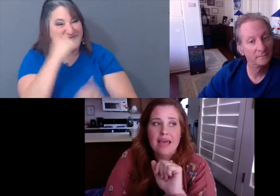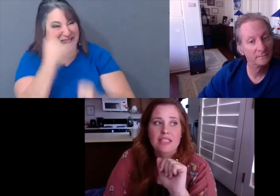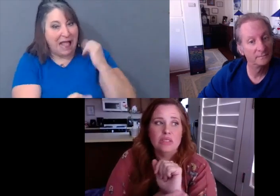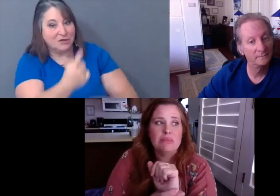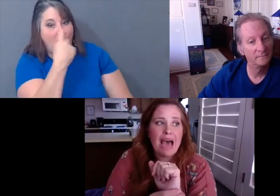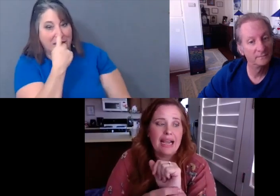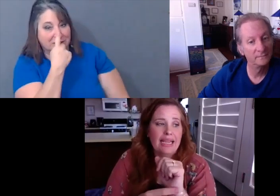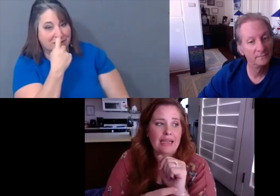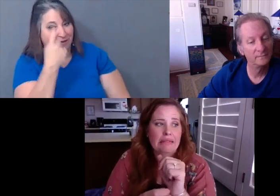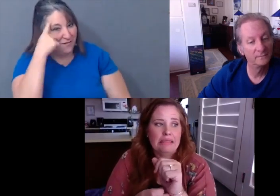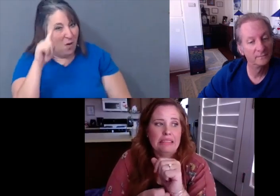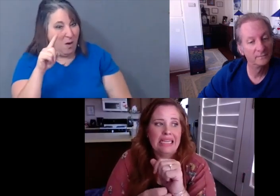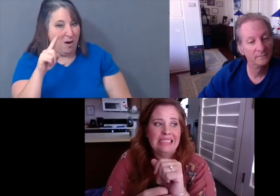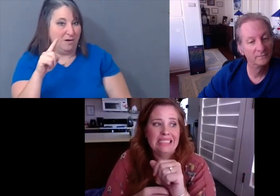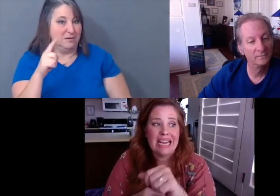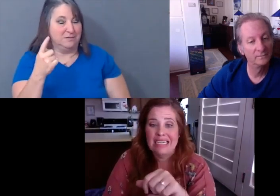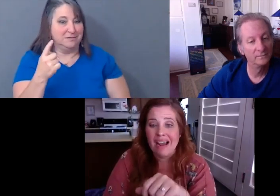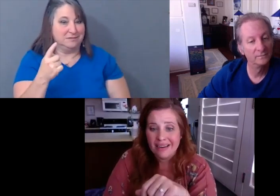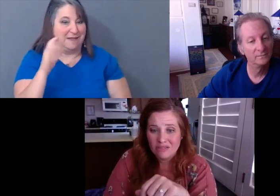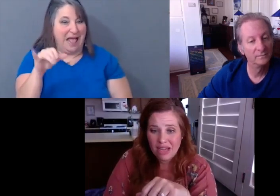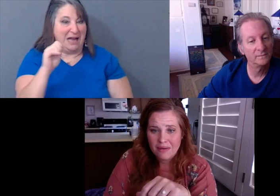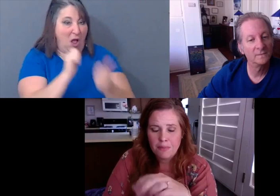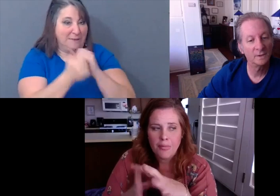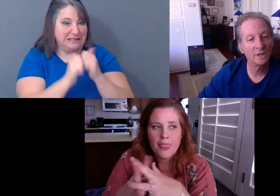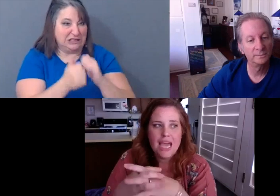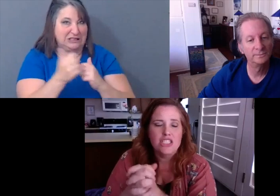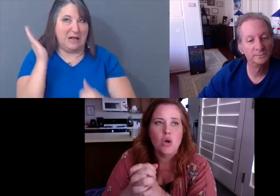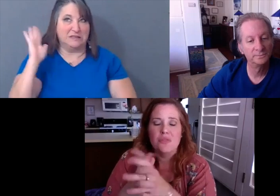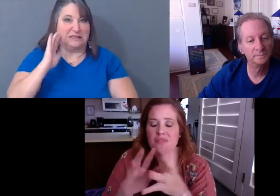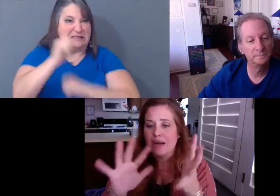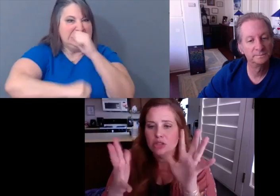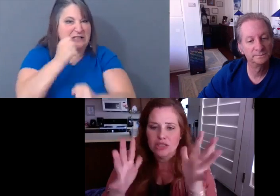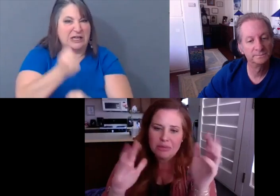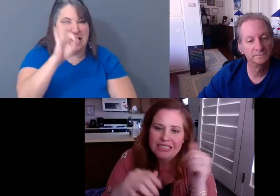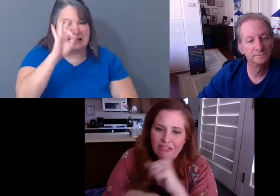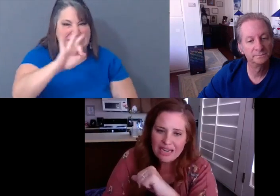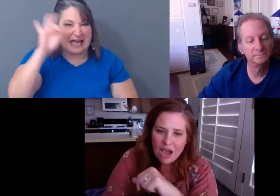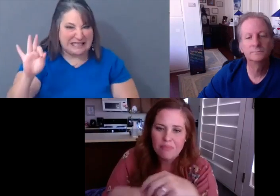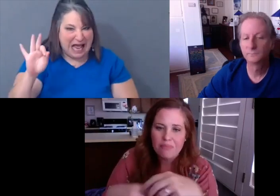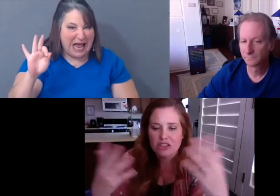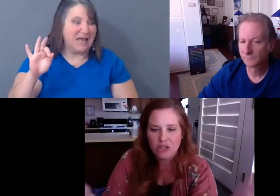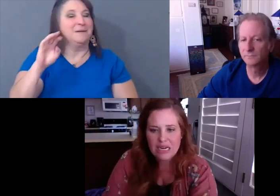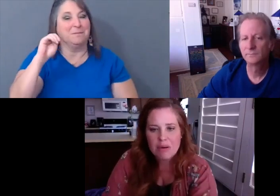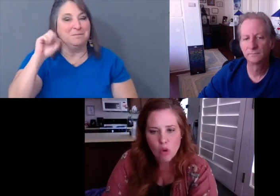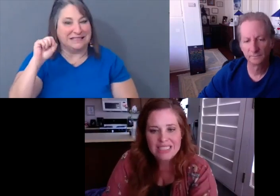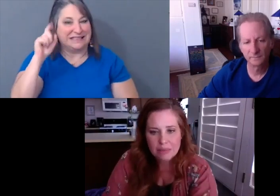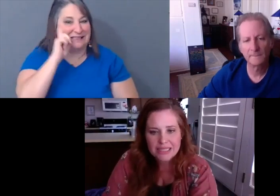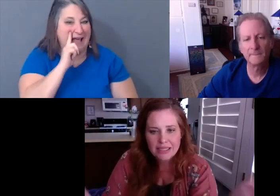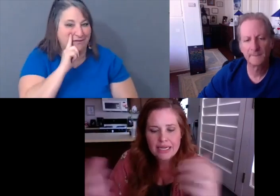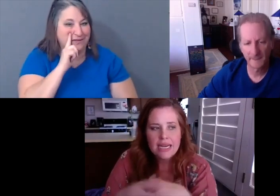And this is back in 1999, right? And so, time's are a little bit different now. Things are a little bit more accepted.